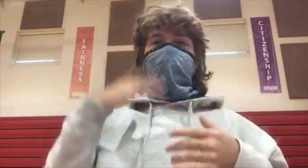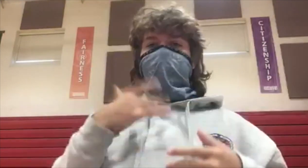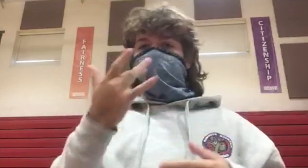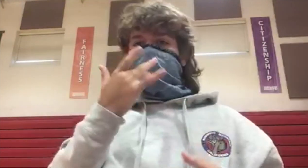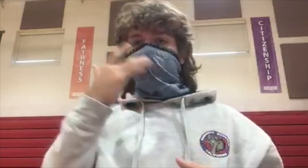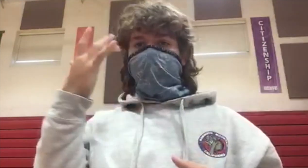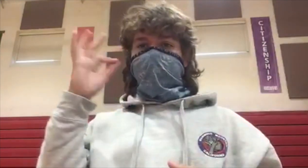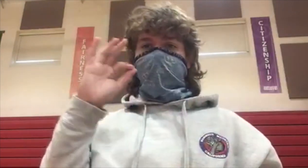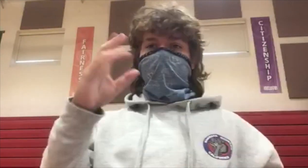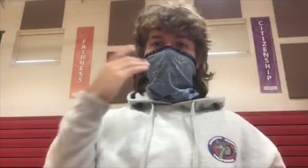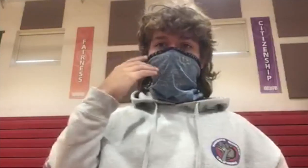my work things at home.